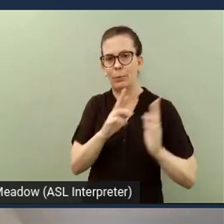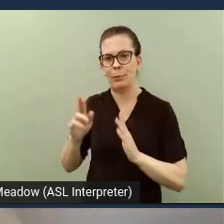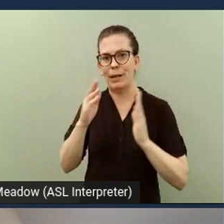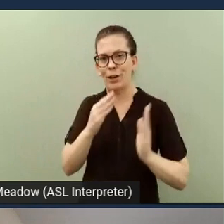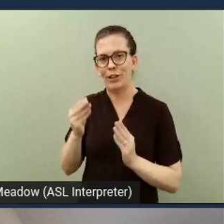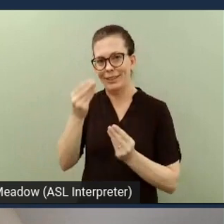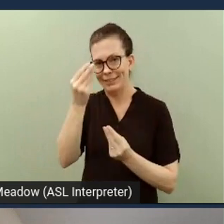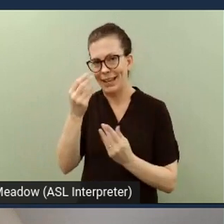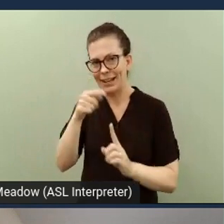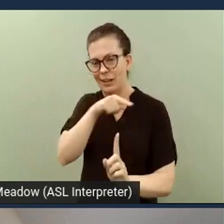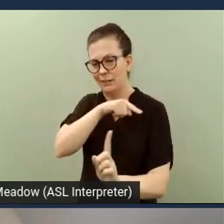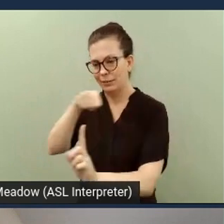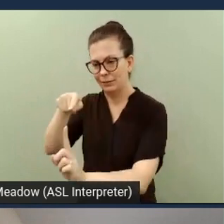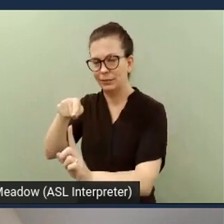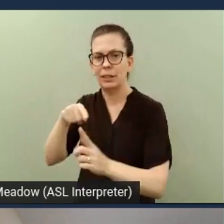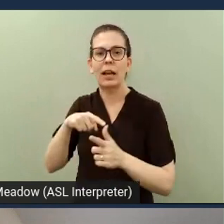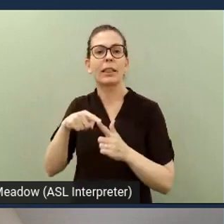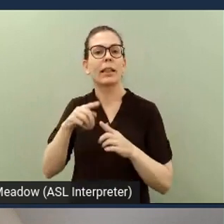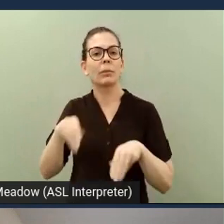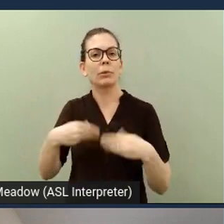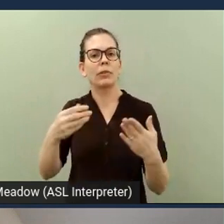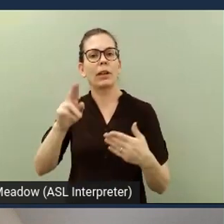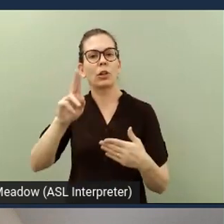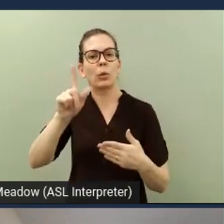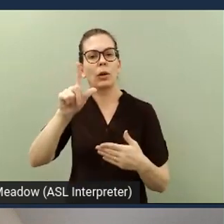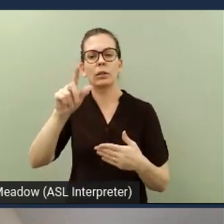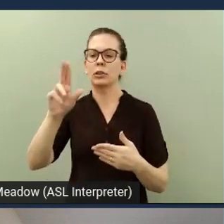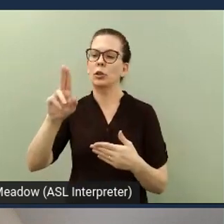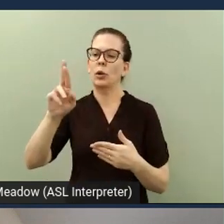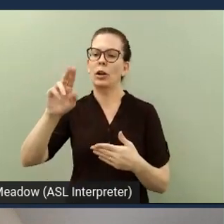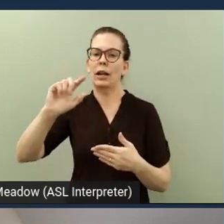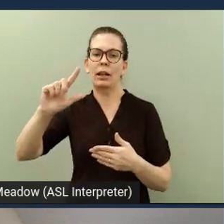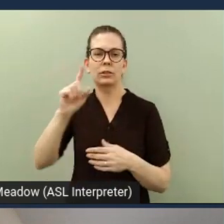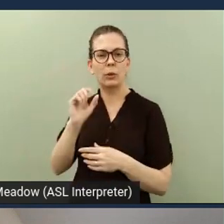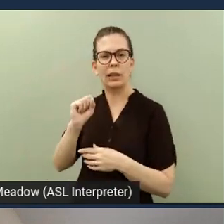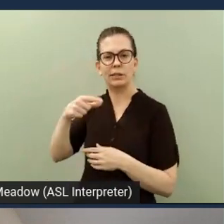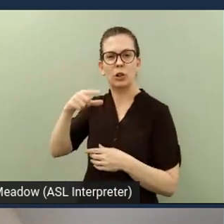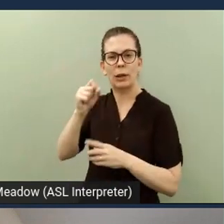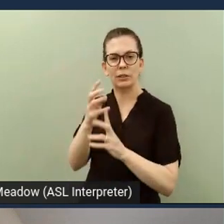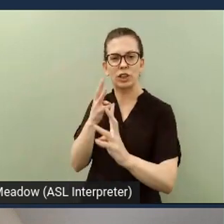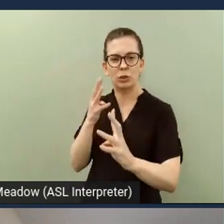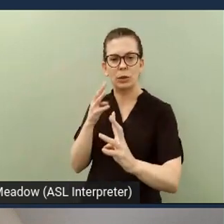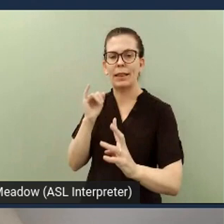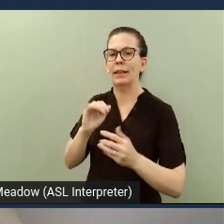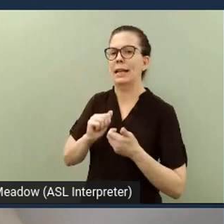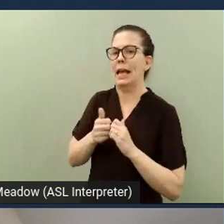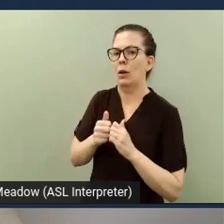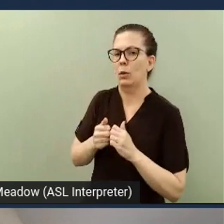and I provide the QR, URL to the SQS queue, so this is where, this is how the callback step knows which queue